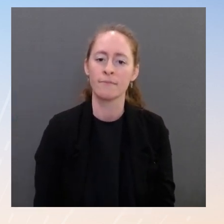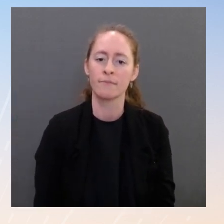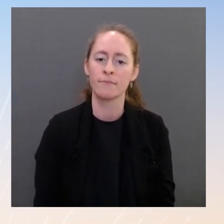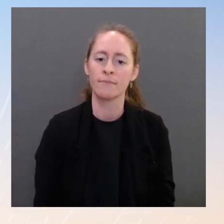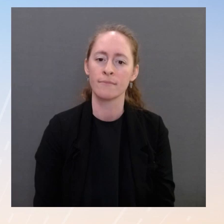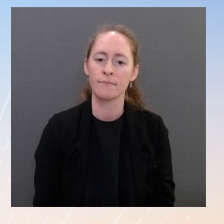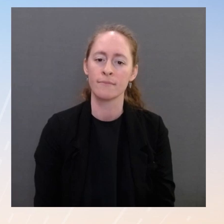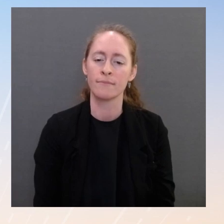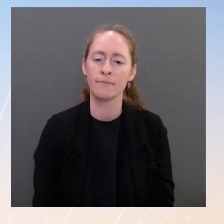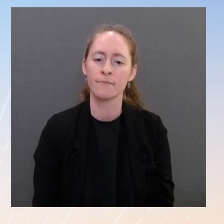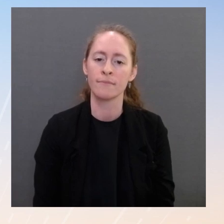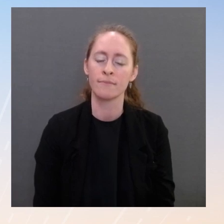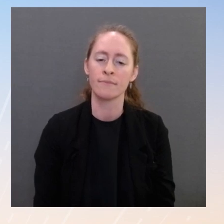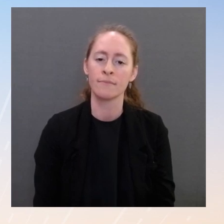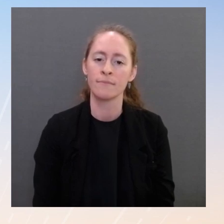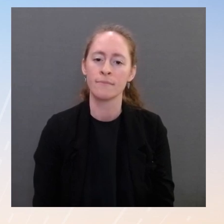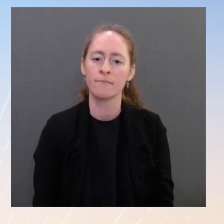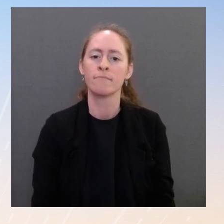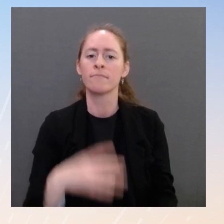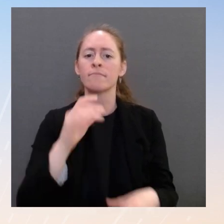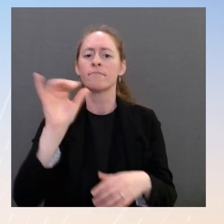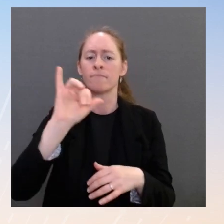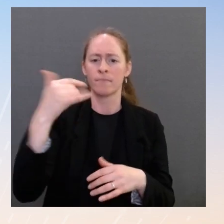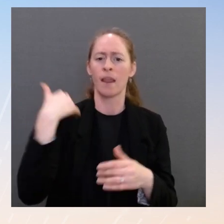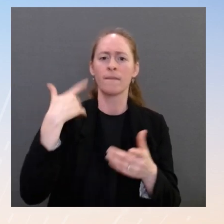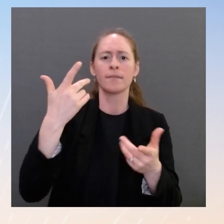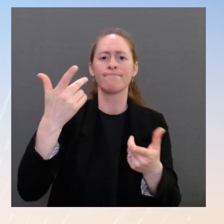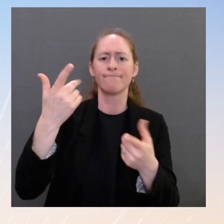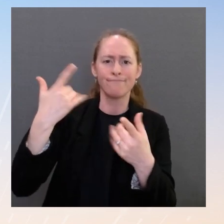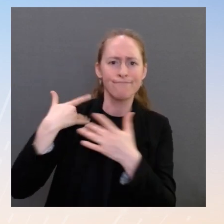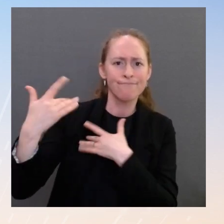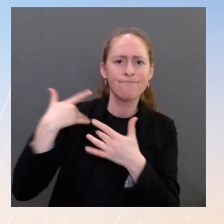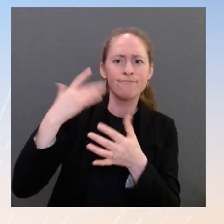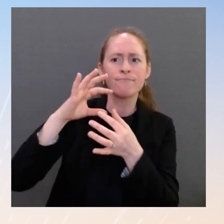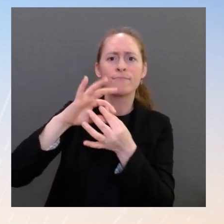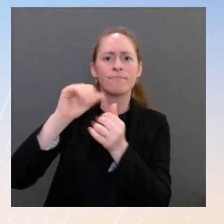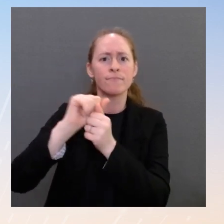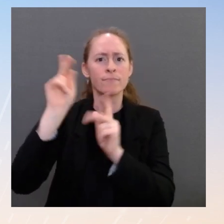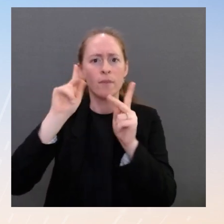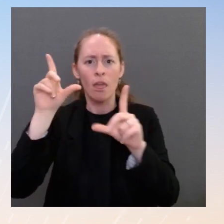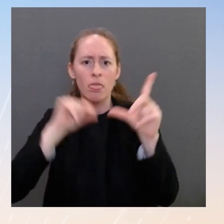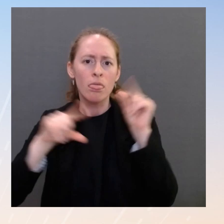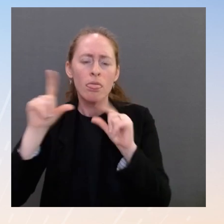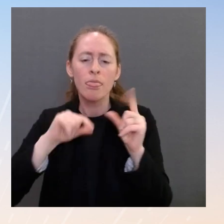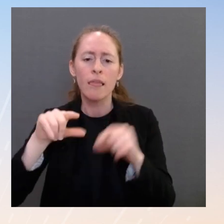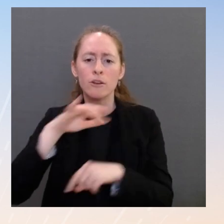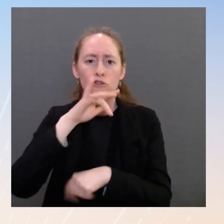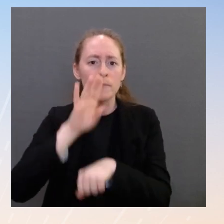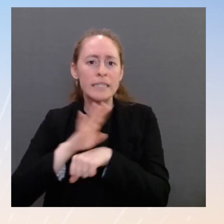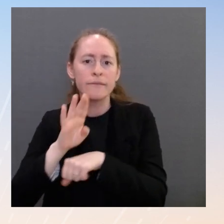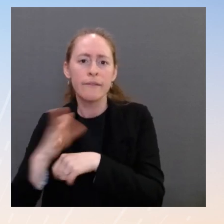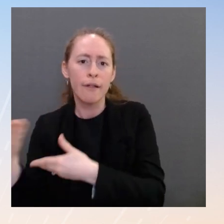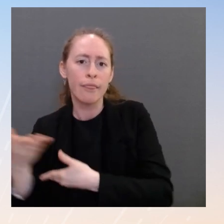So, what he talked about today is exactly what his preparedness plan -- that's been in the works and in the planning for months -- would do.